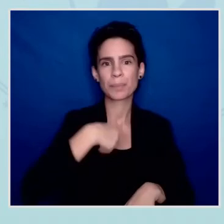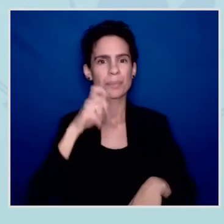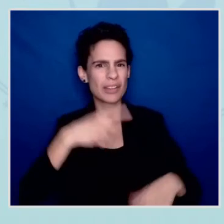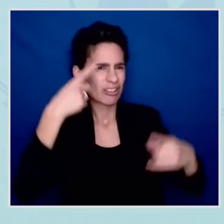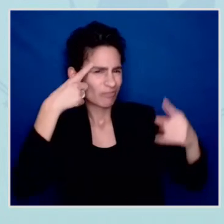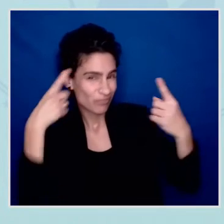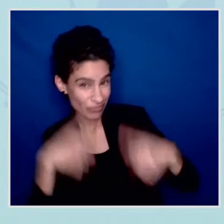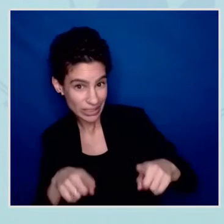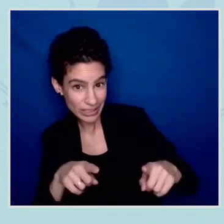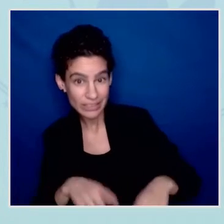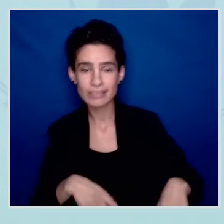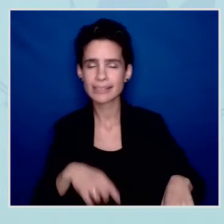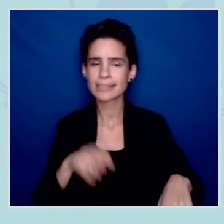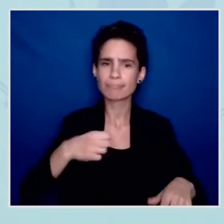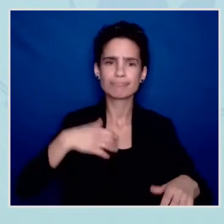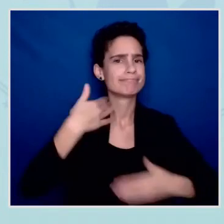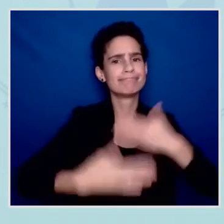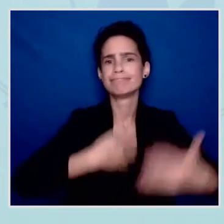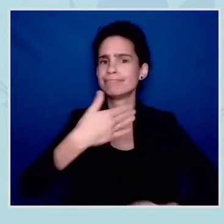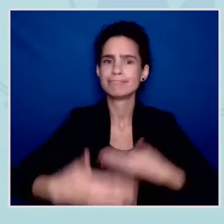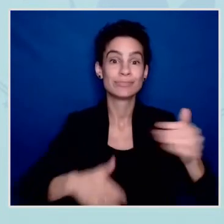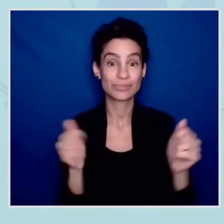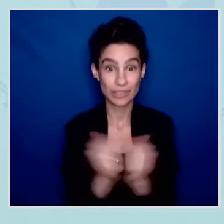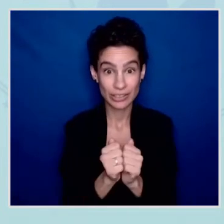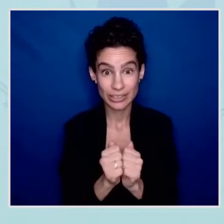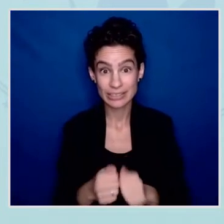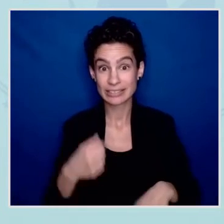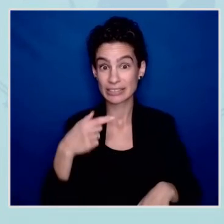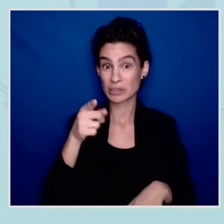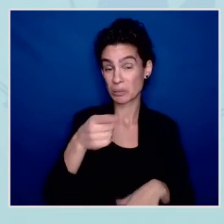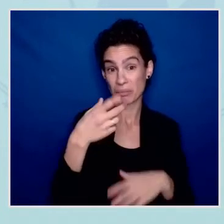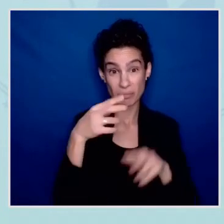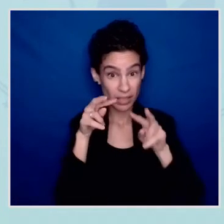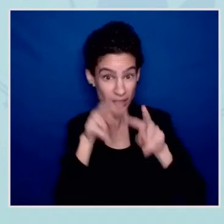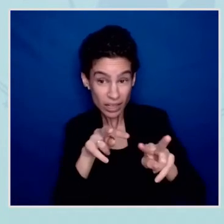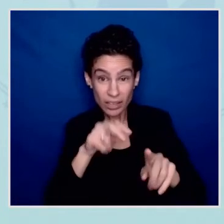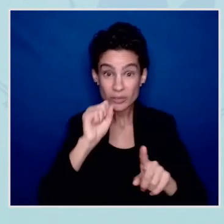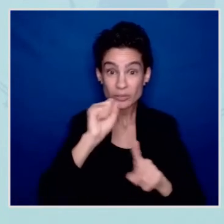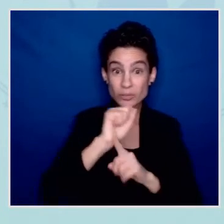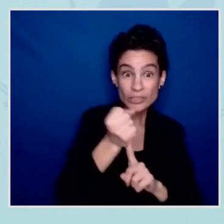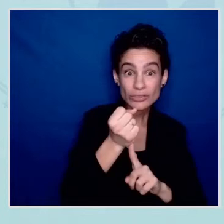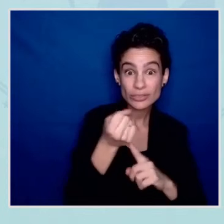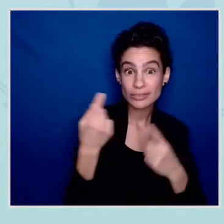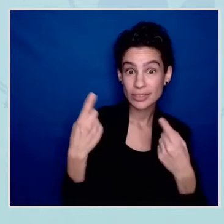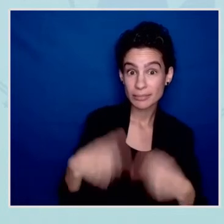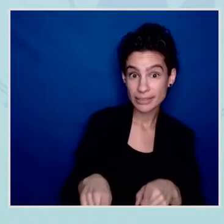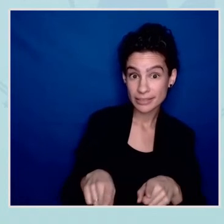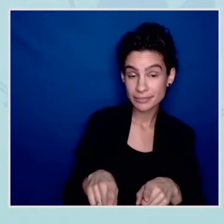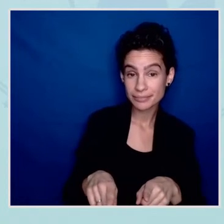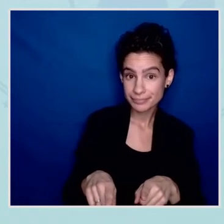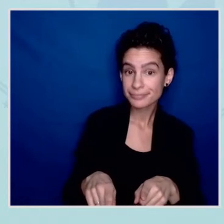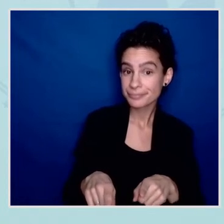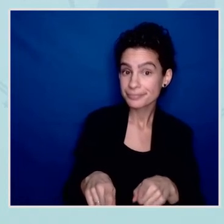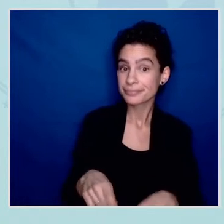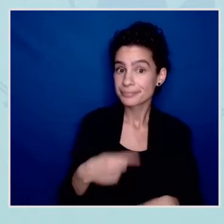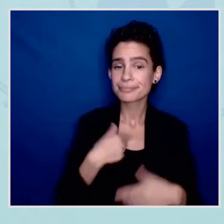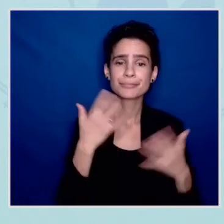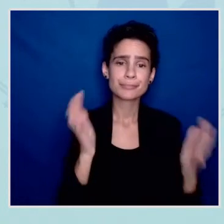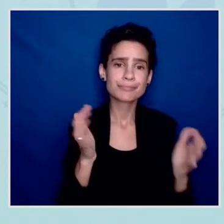AND DEMOCRATS ANYMORE. THIS IS ABOUT PEOPLE WHO UNDERSTAND WHAT THIS COUNTRY IS ABOUT, AND THE THINGS WE HAVE TO AGREE ON AND MOVE TOGETHER